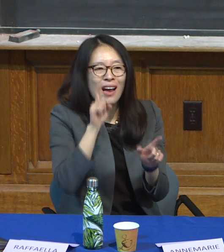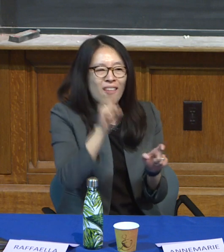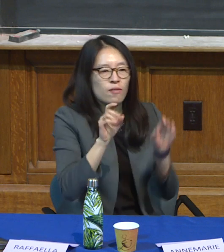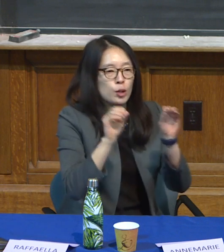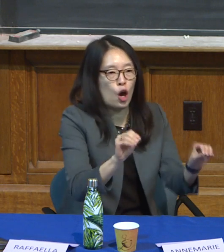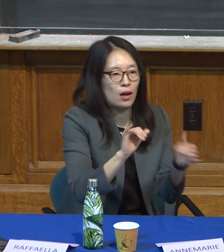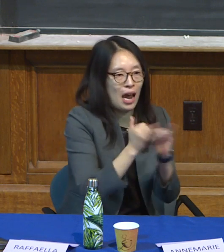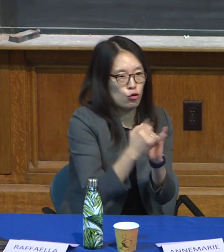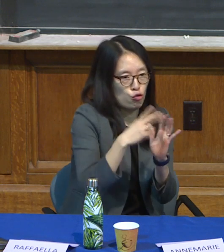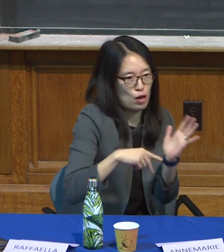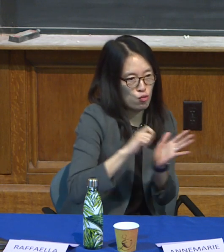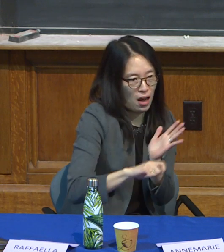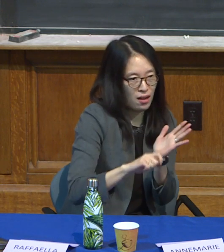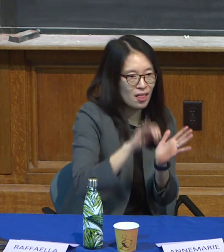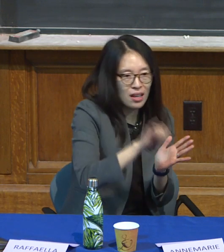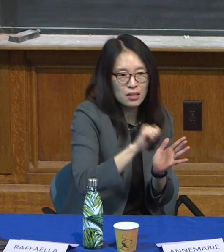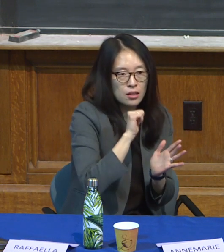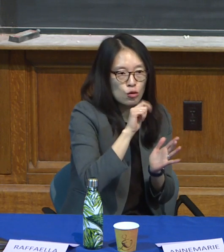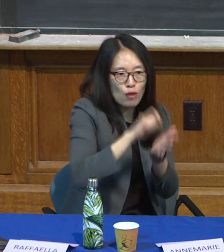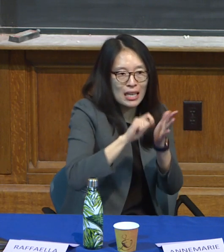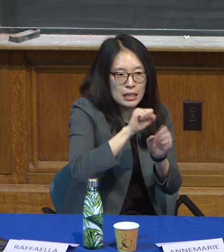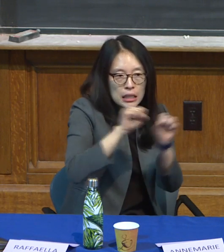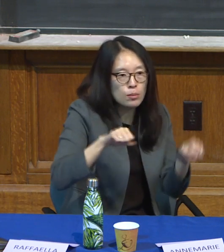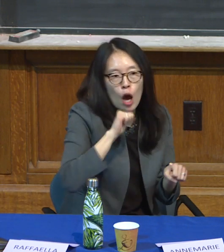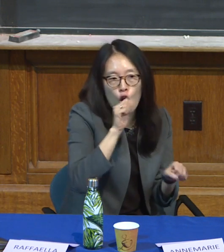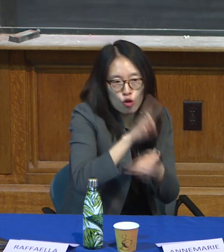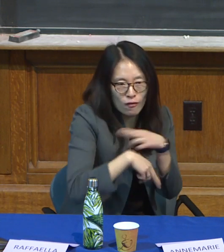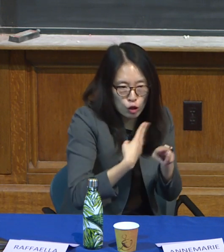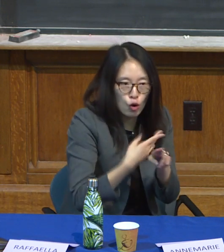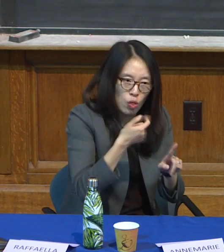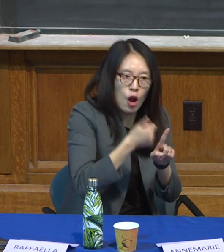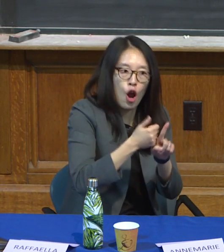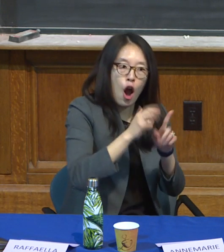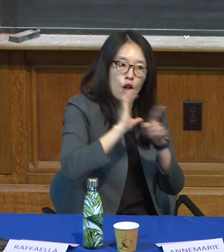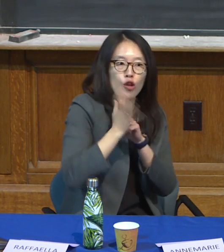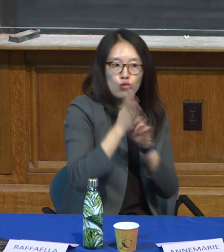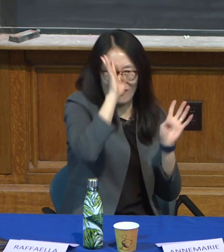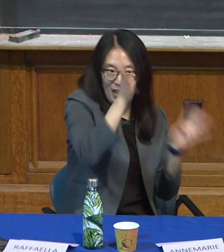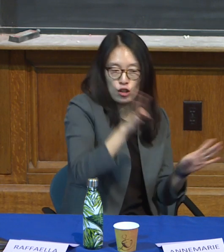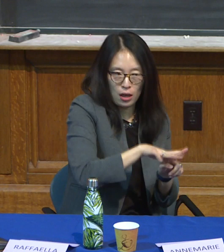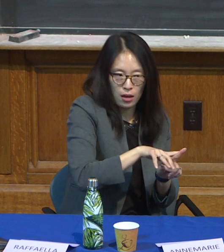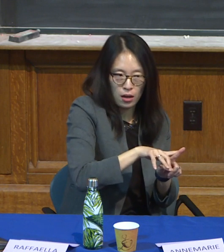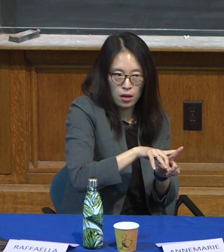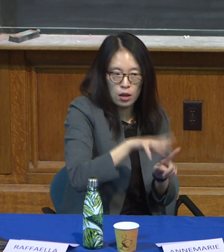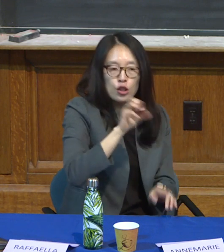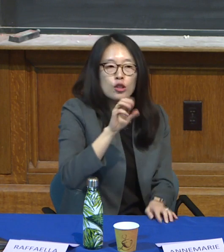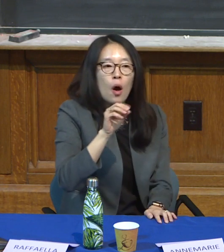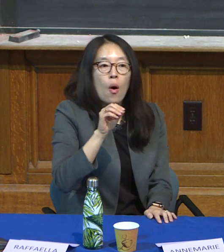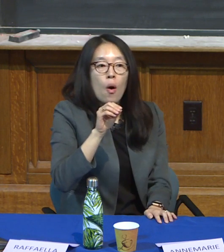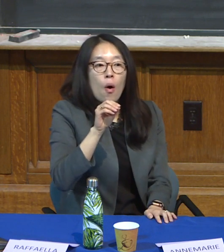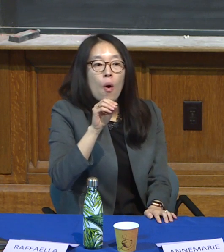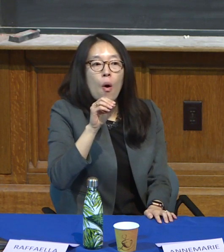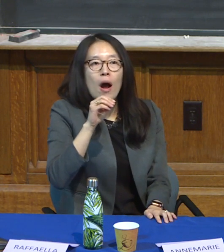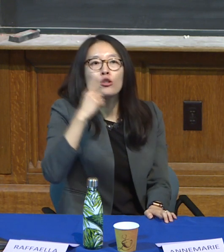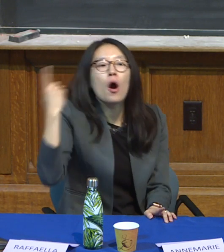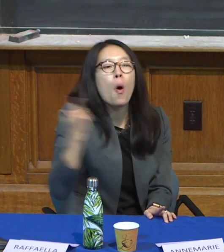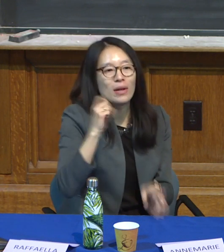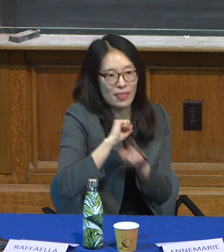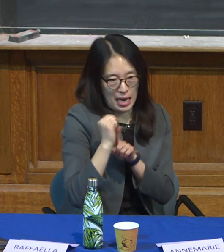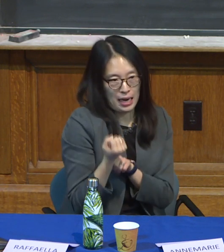a spoken language or a Sign Language has to be taught how to read and write. The writing systems aren't universal, they're a cultural invention.